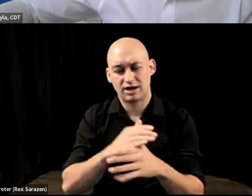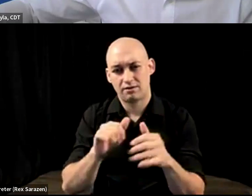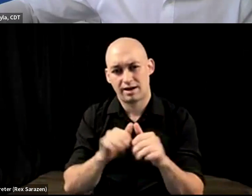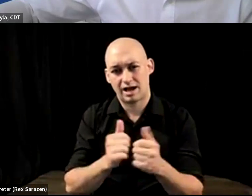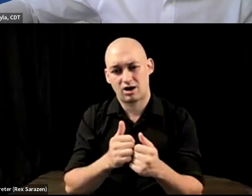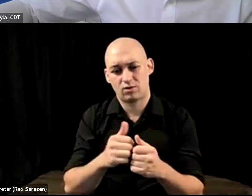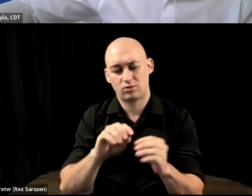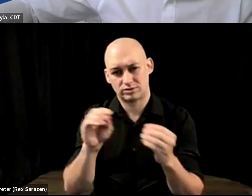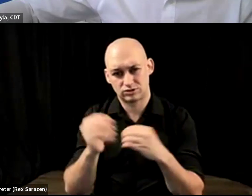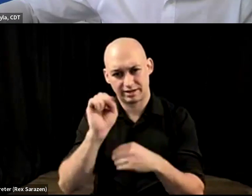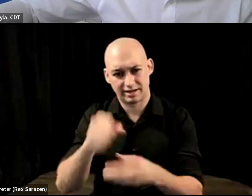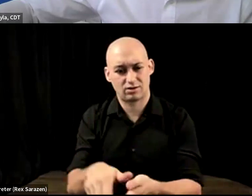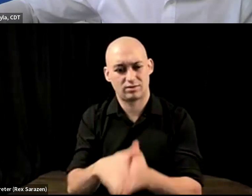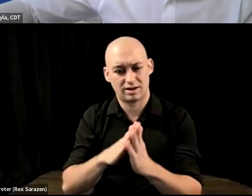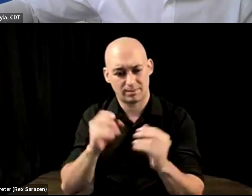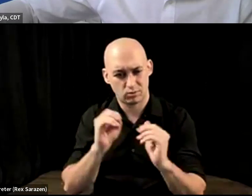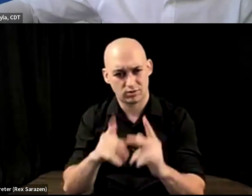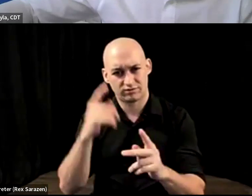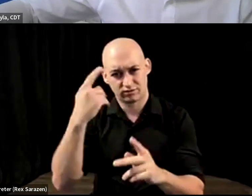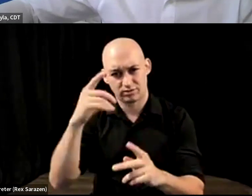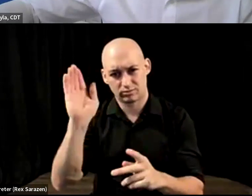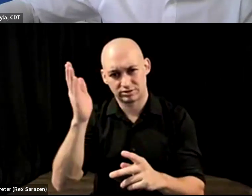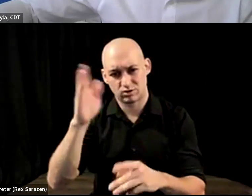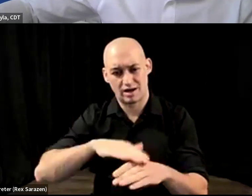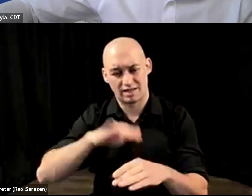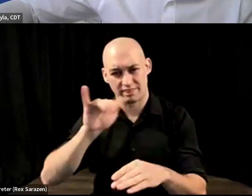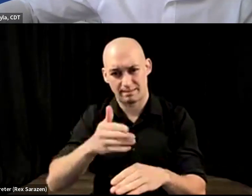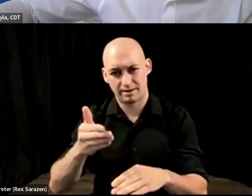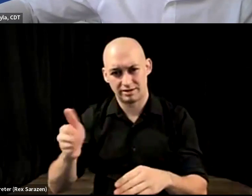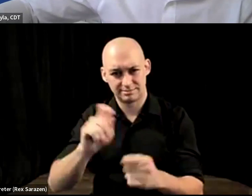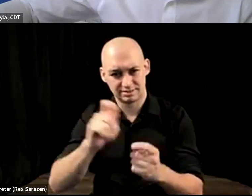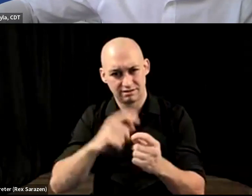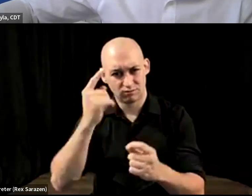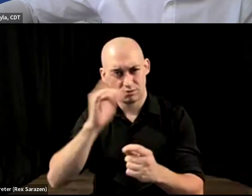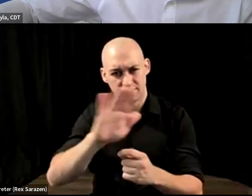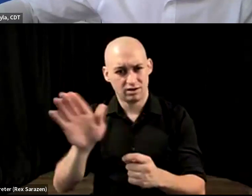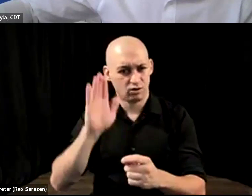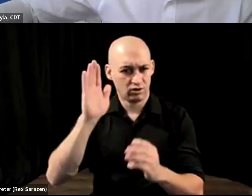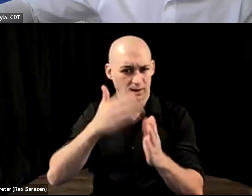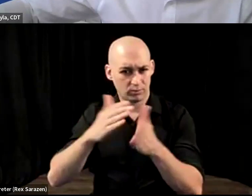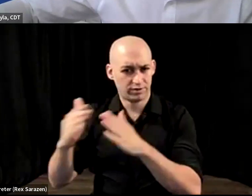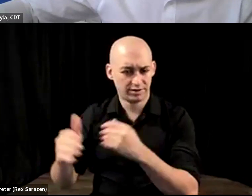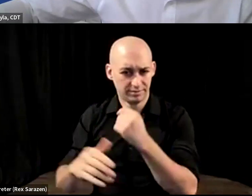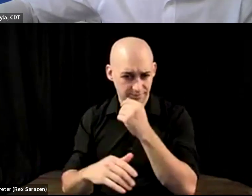request opportunities for presentations on this material, specifically to their communities.